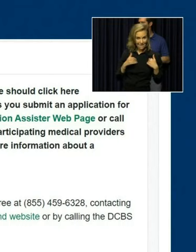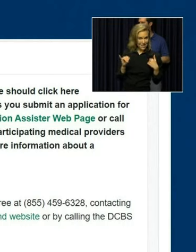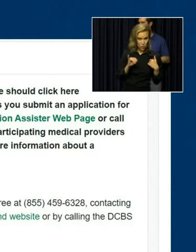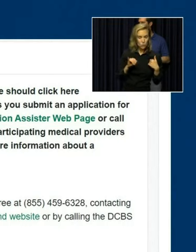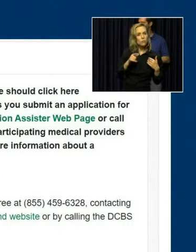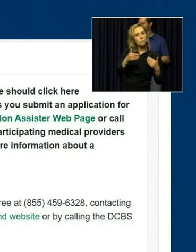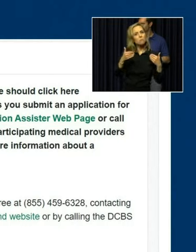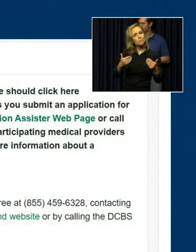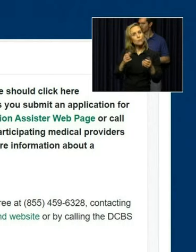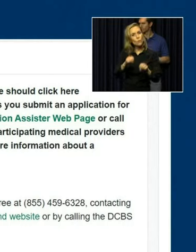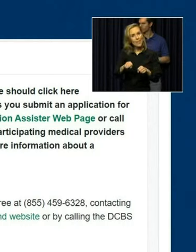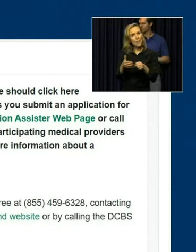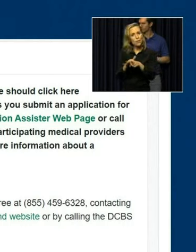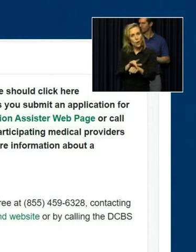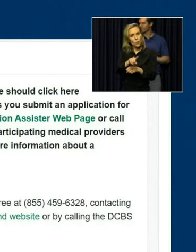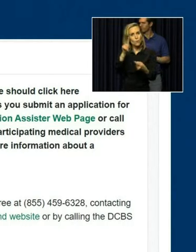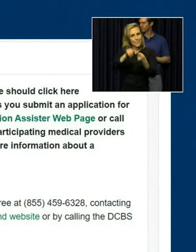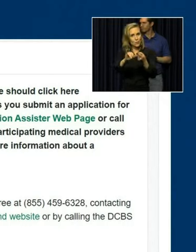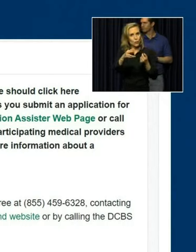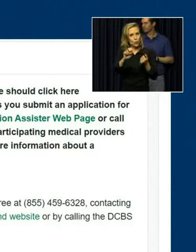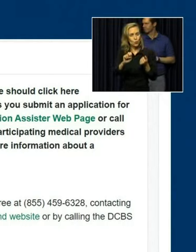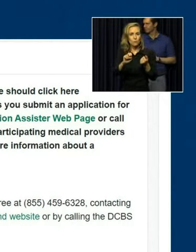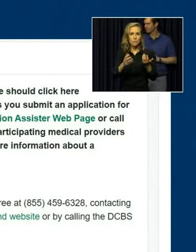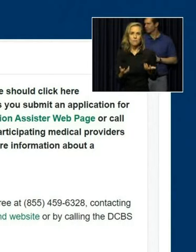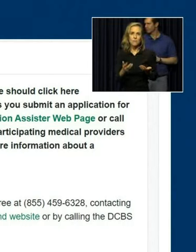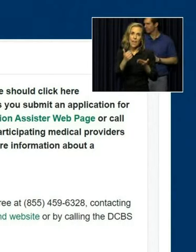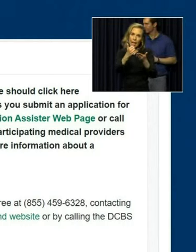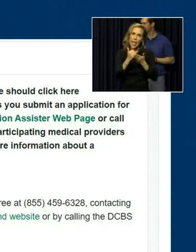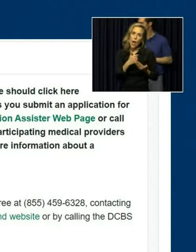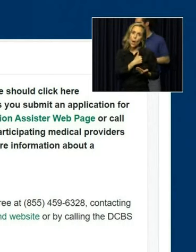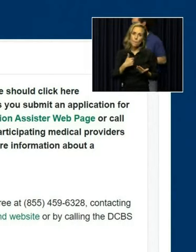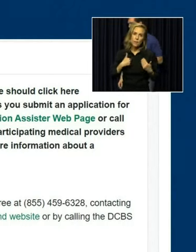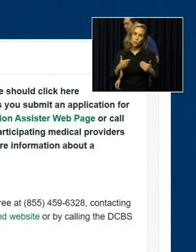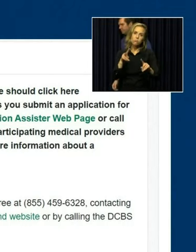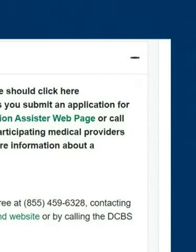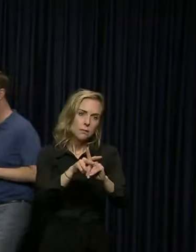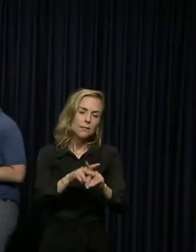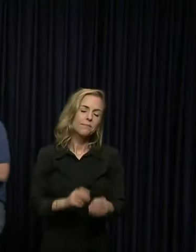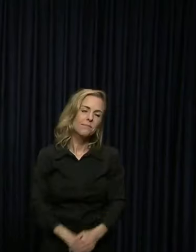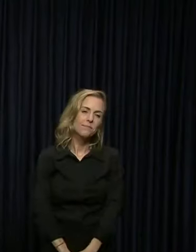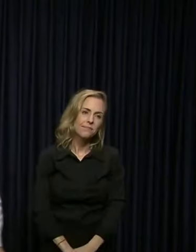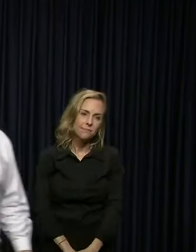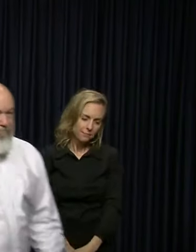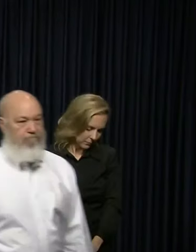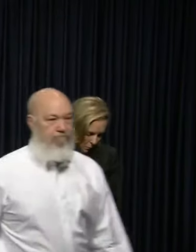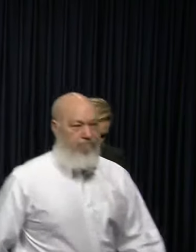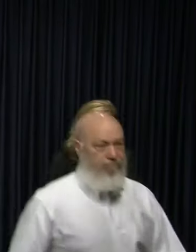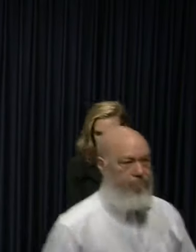SO OUR TOTAL NUMBER OF CASES AS